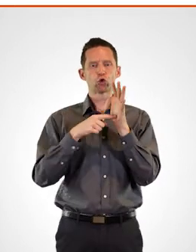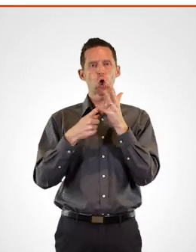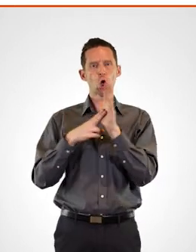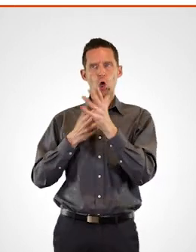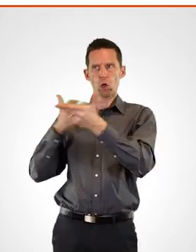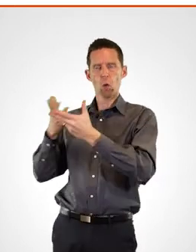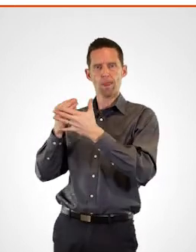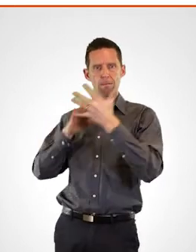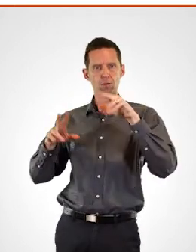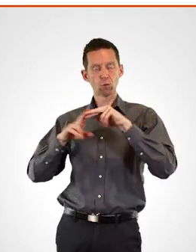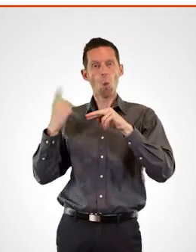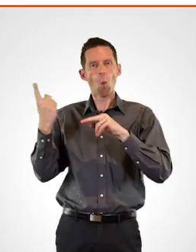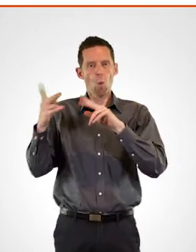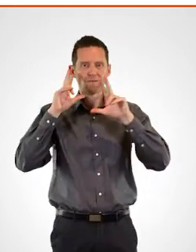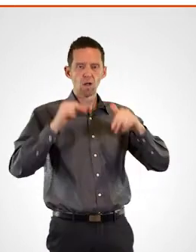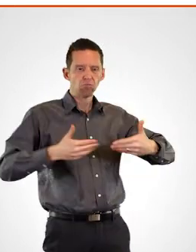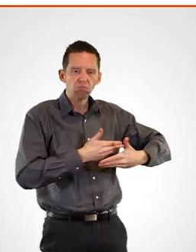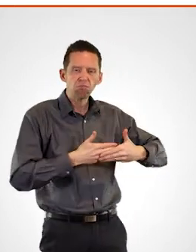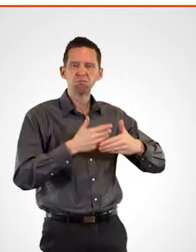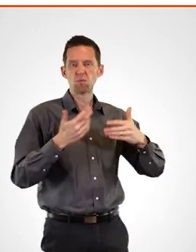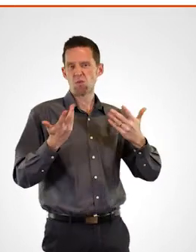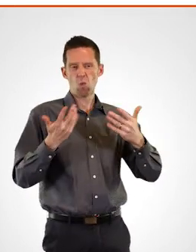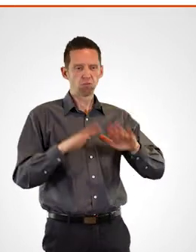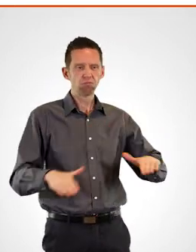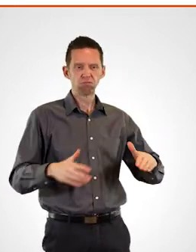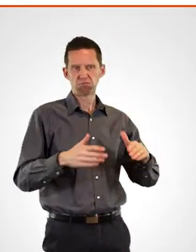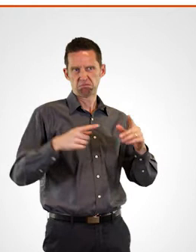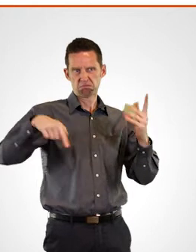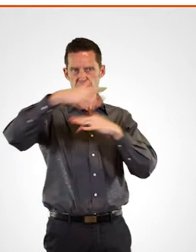or their caregivers in the family or in the community and